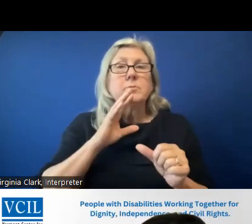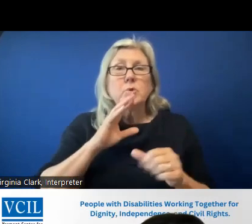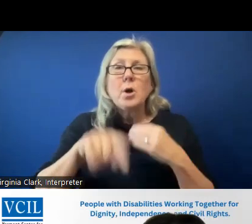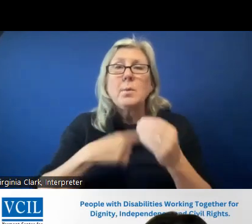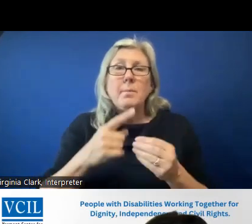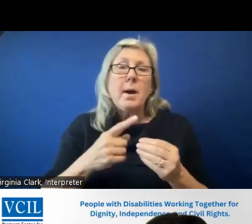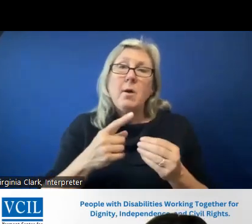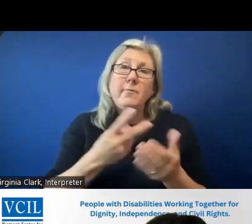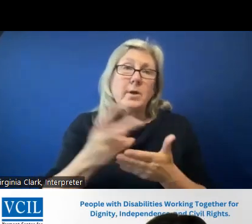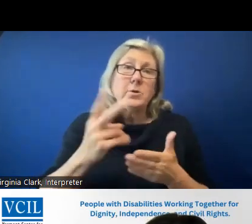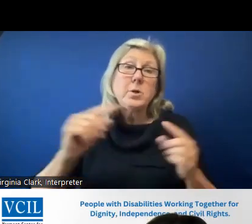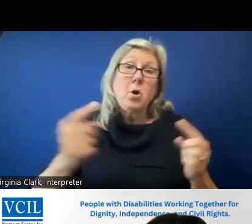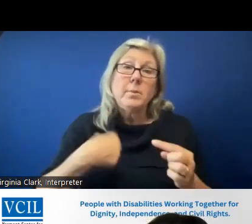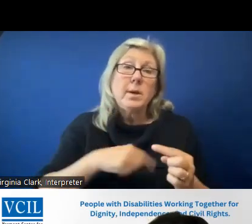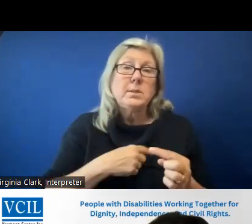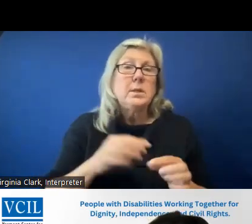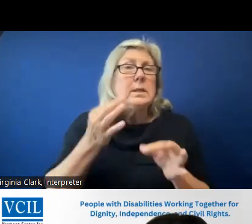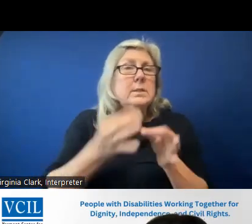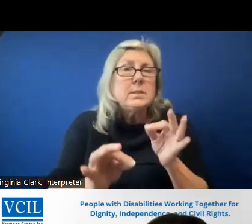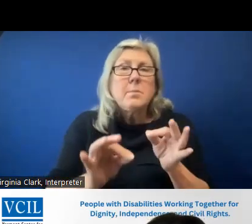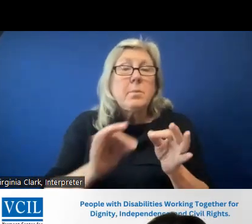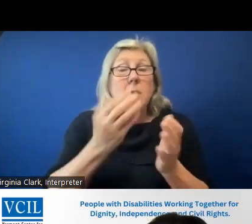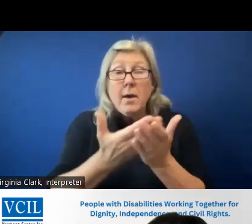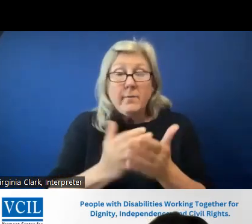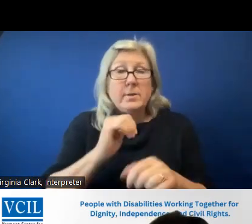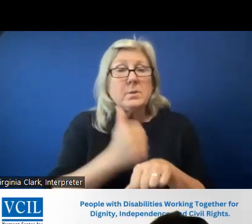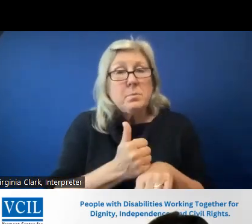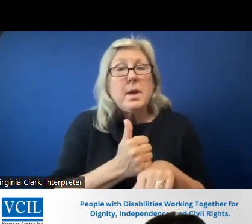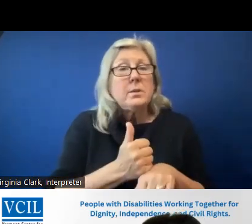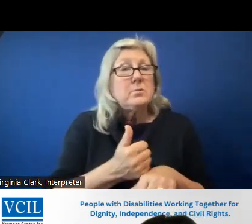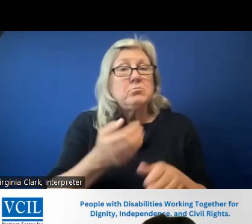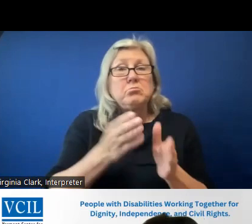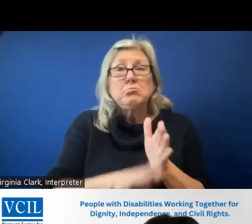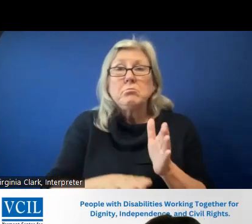About simple evidence based and cost effective measures that could save us. But instead,